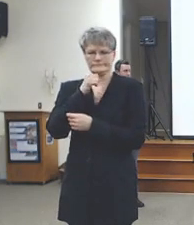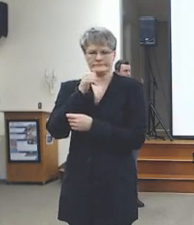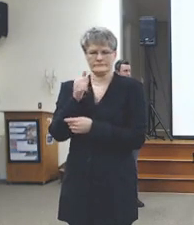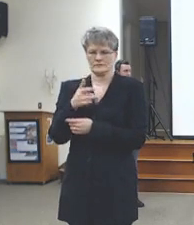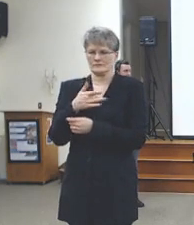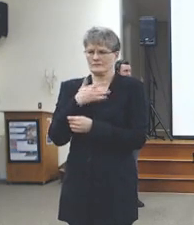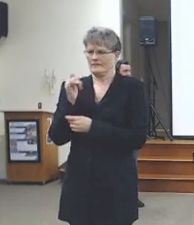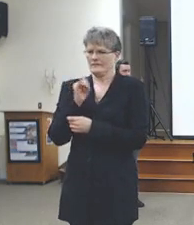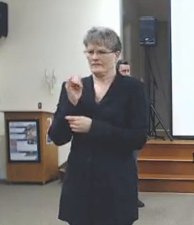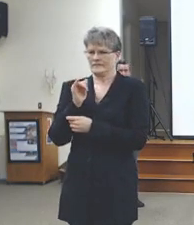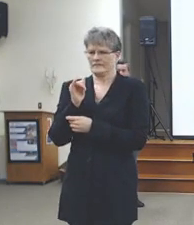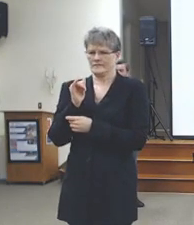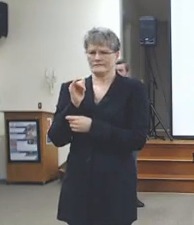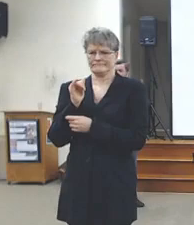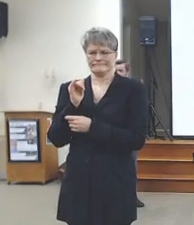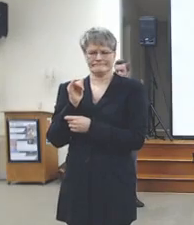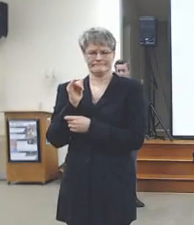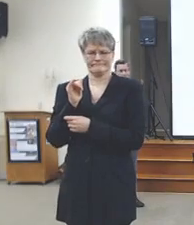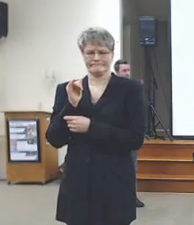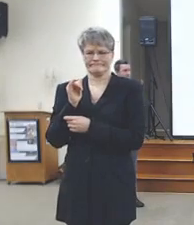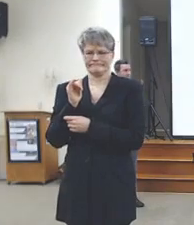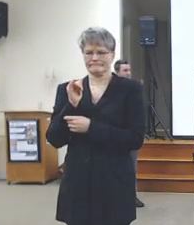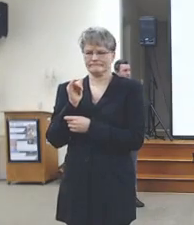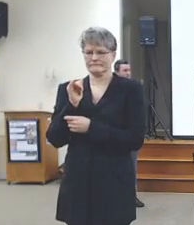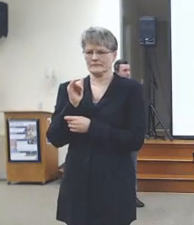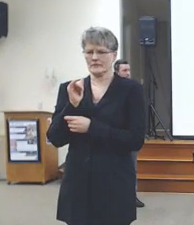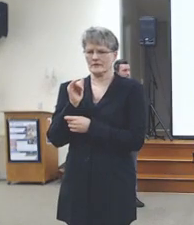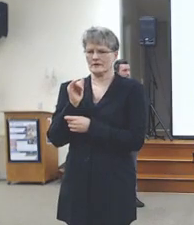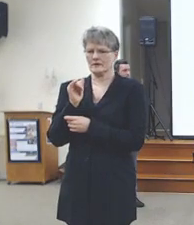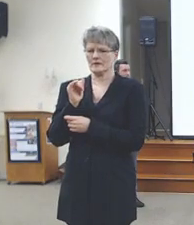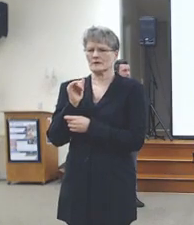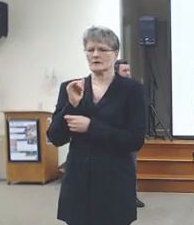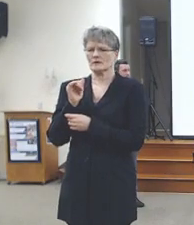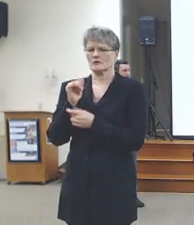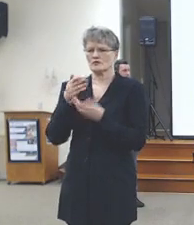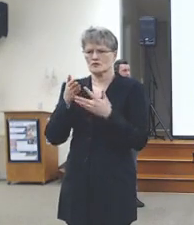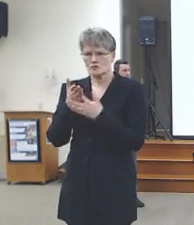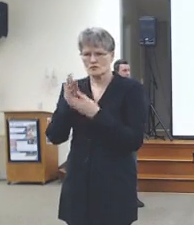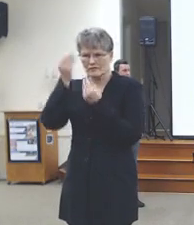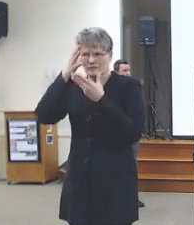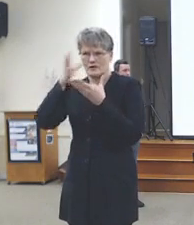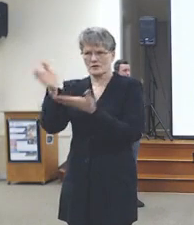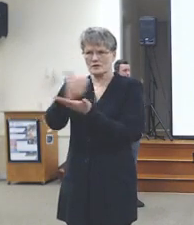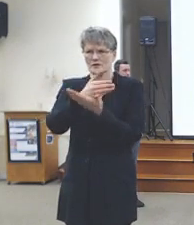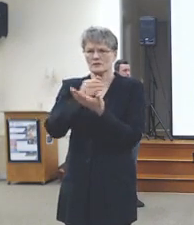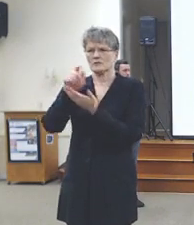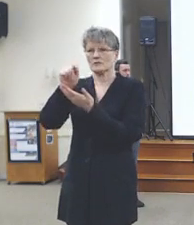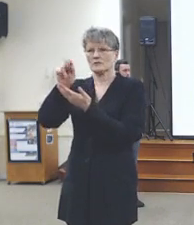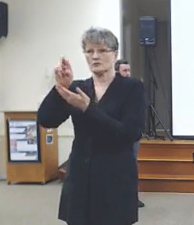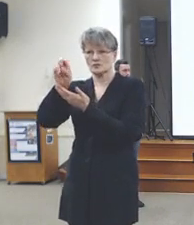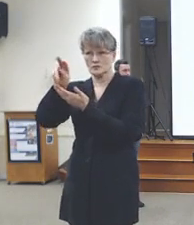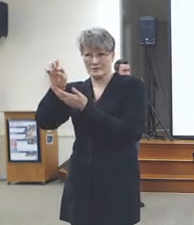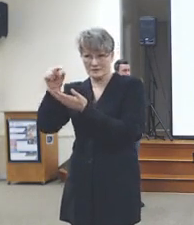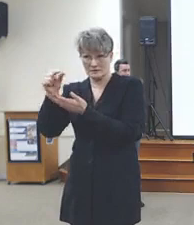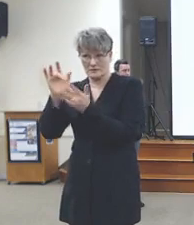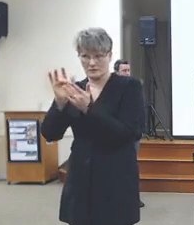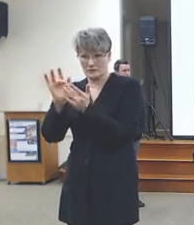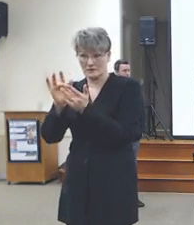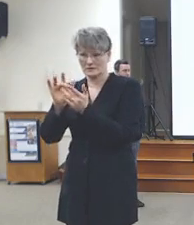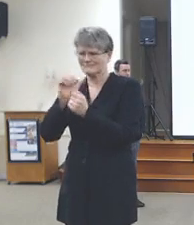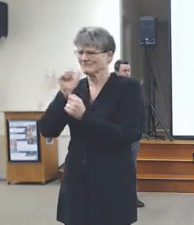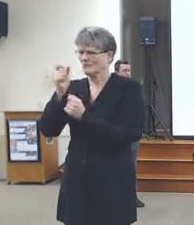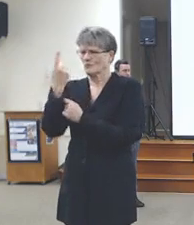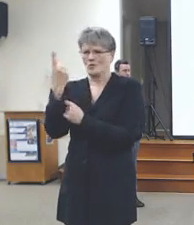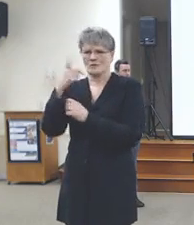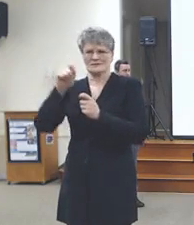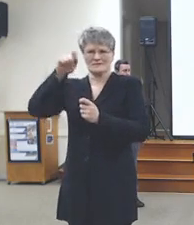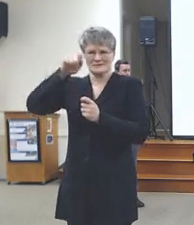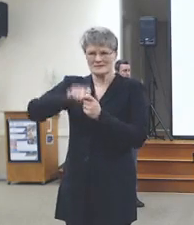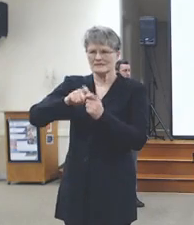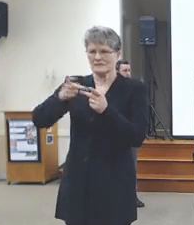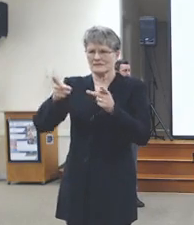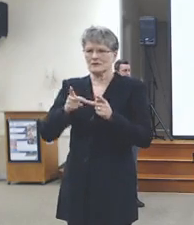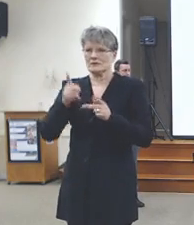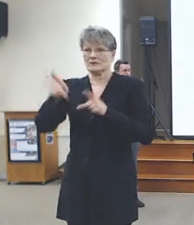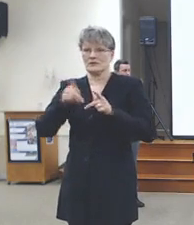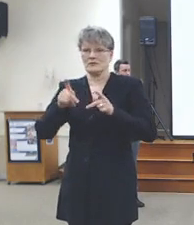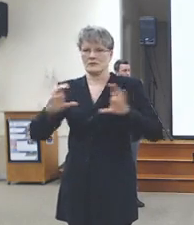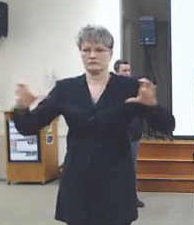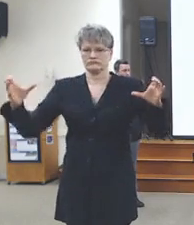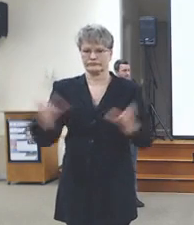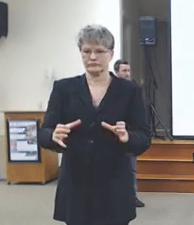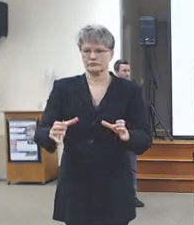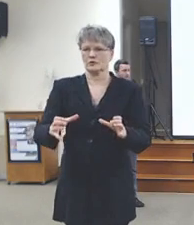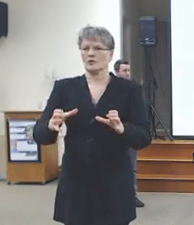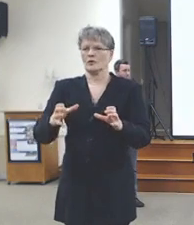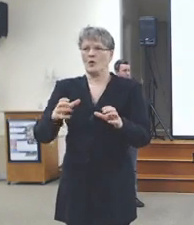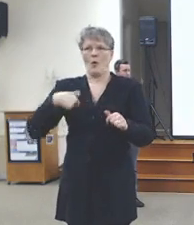people would have been exposed to the virus and therefore need to you know be